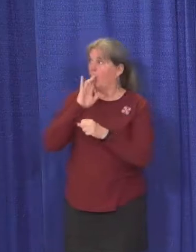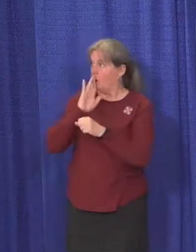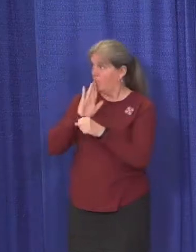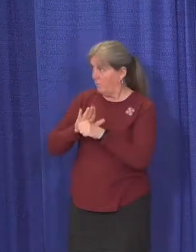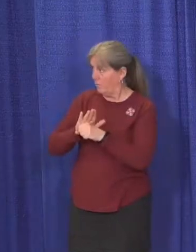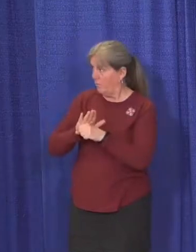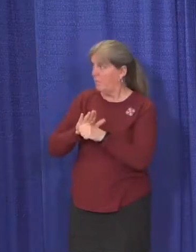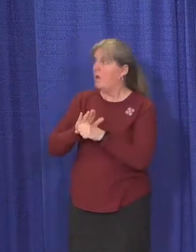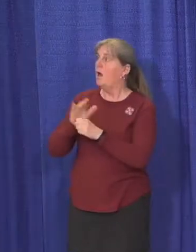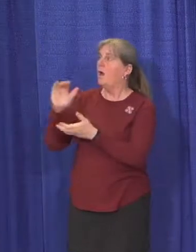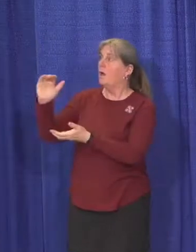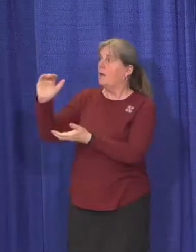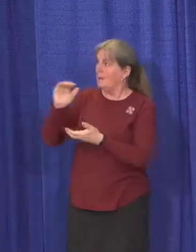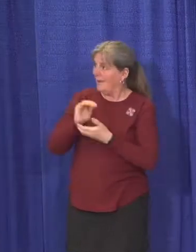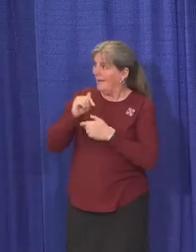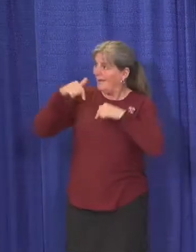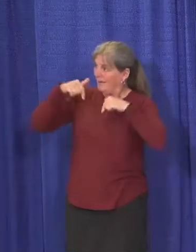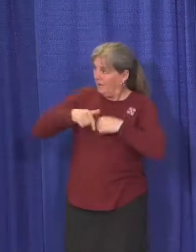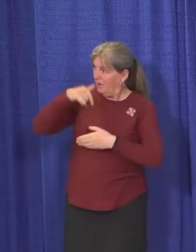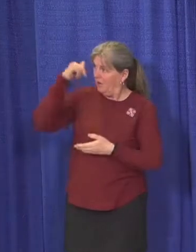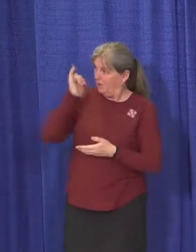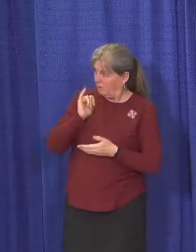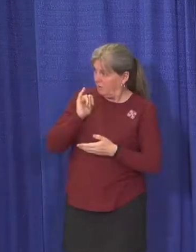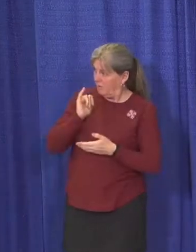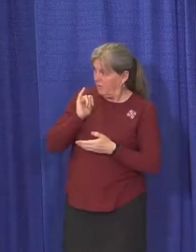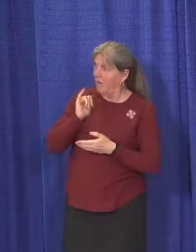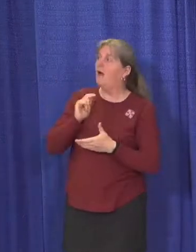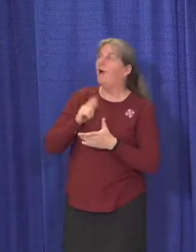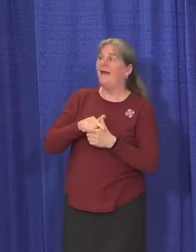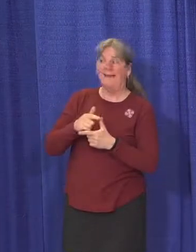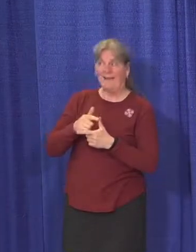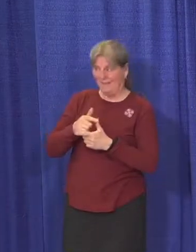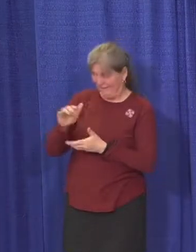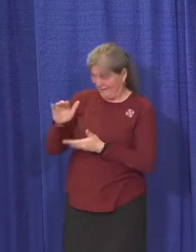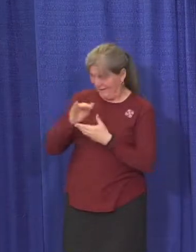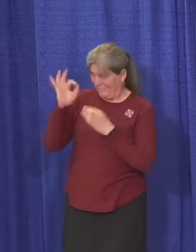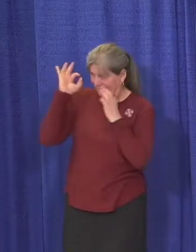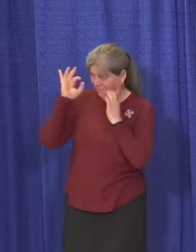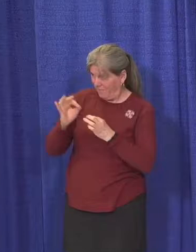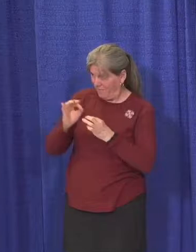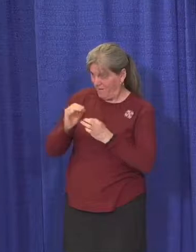that assurance of when the supply will be in territory and